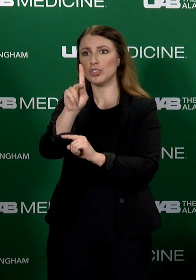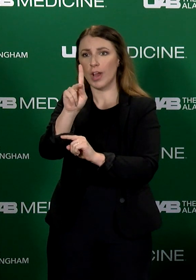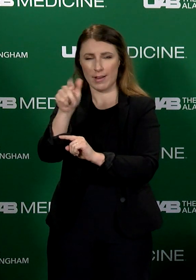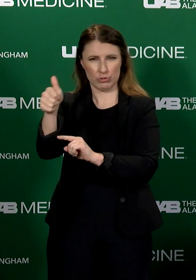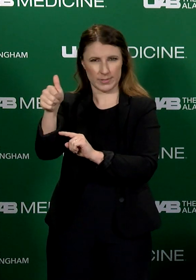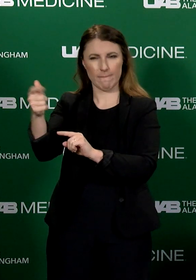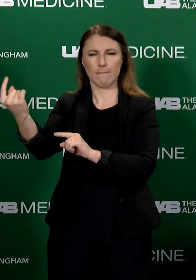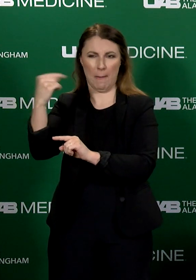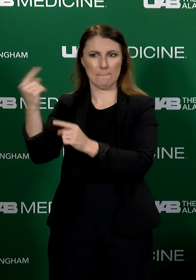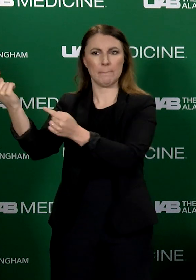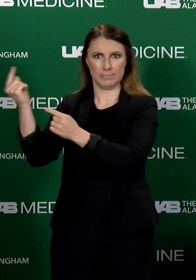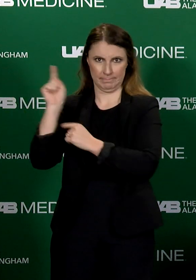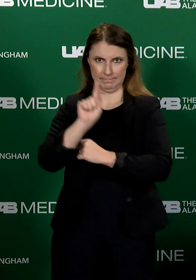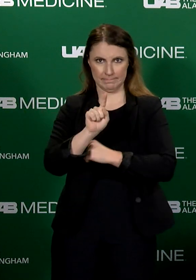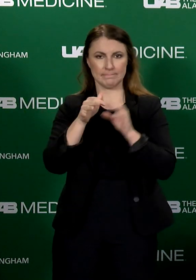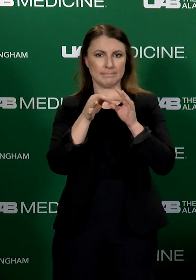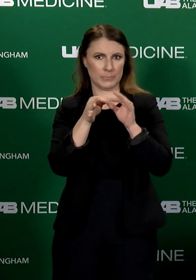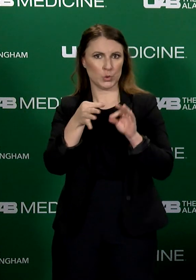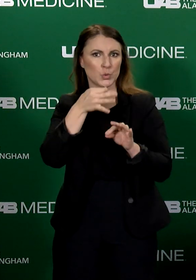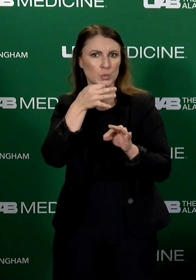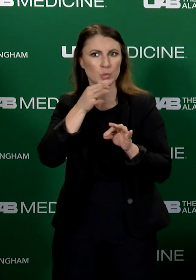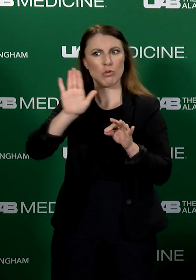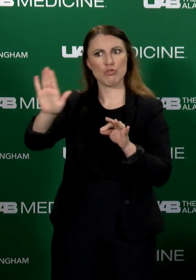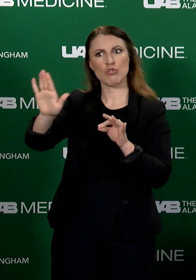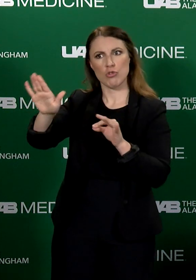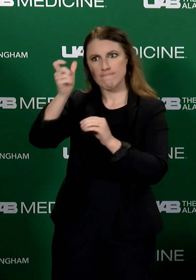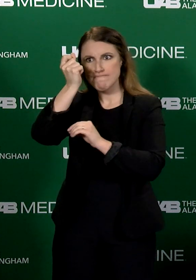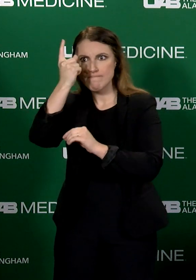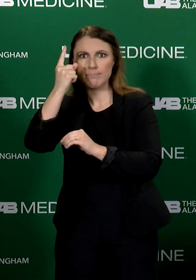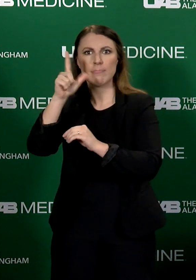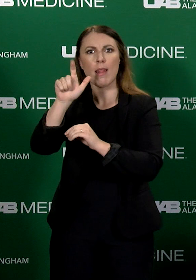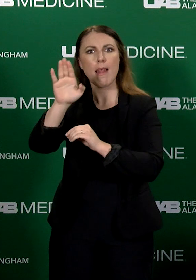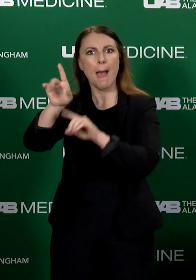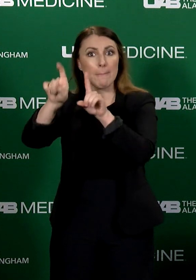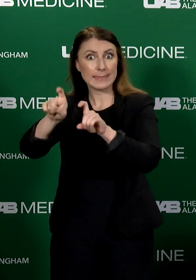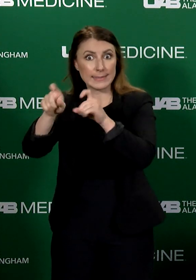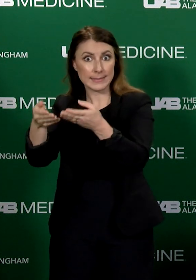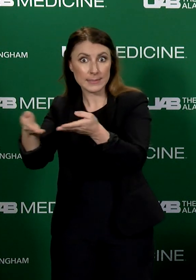the lab testing supplies that's one reason it's so important for us to work